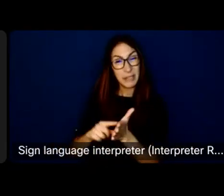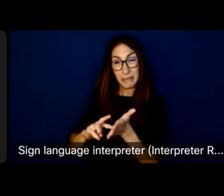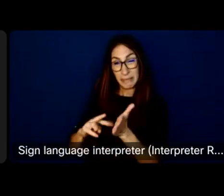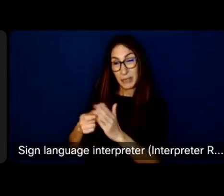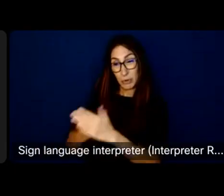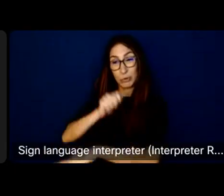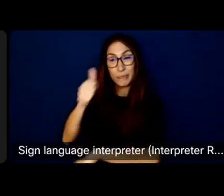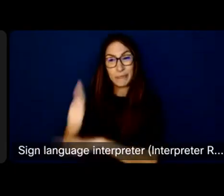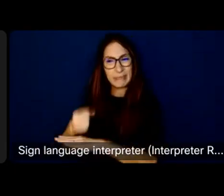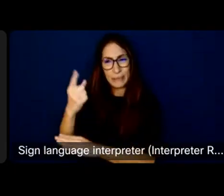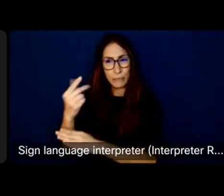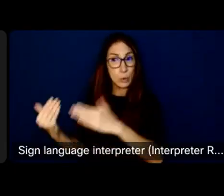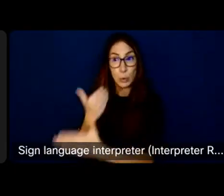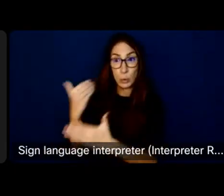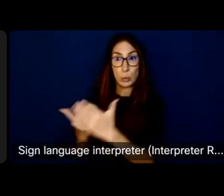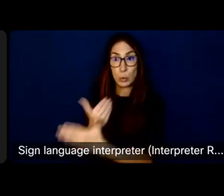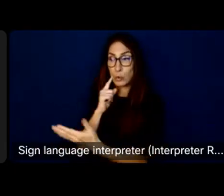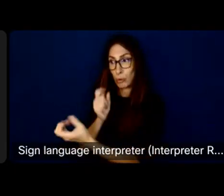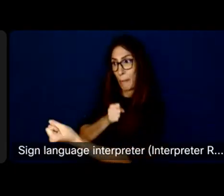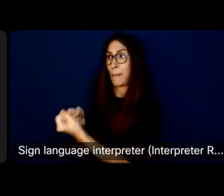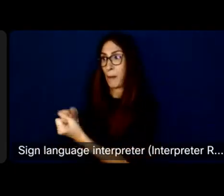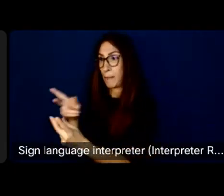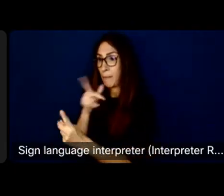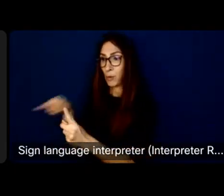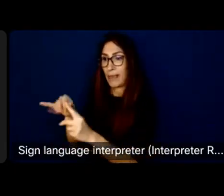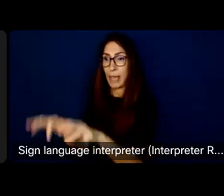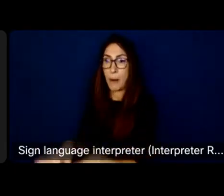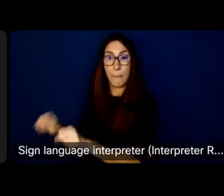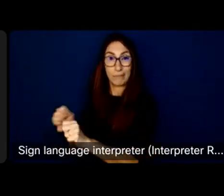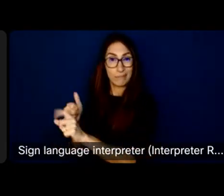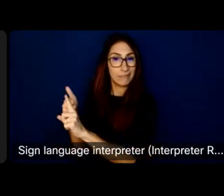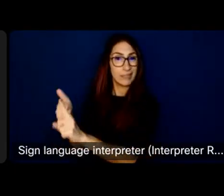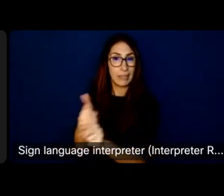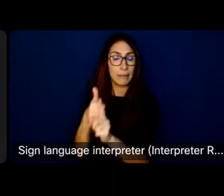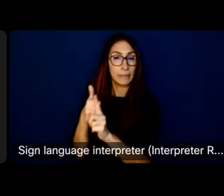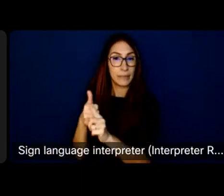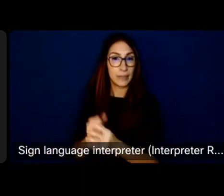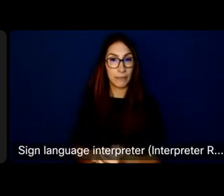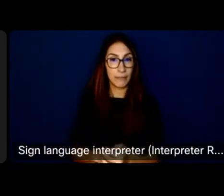I'll go back to health literacy. Health literacy is critically important and making sure that people understand what is going